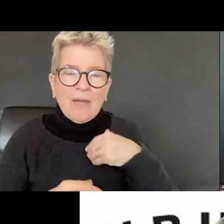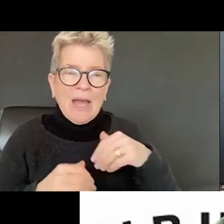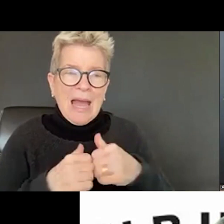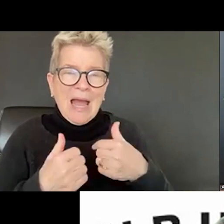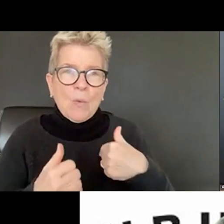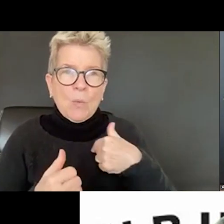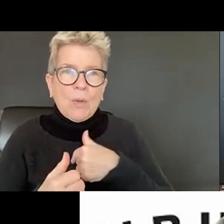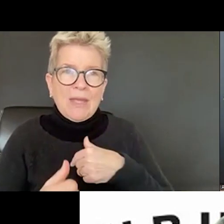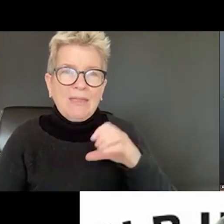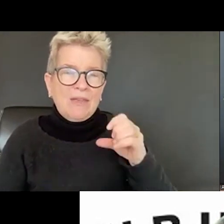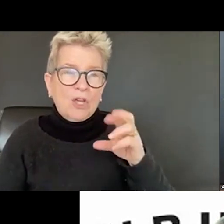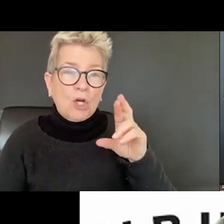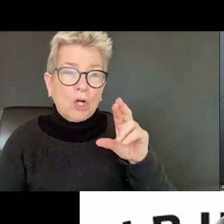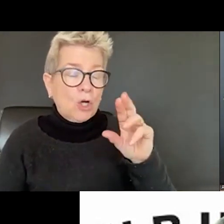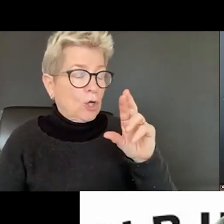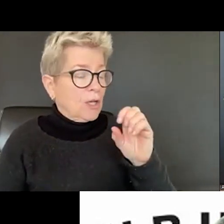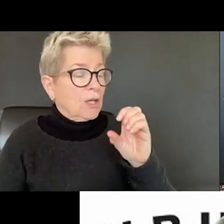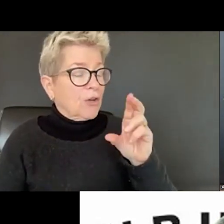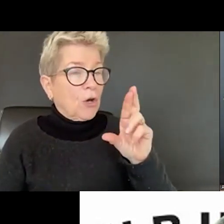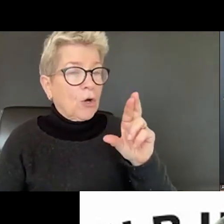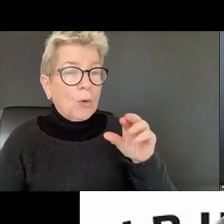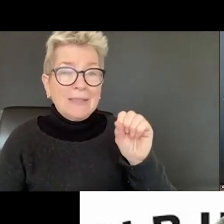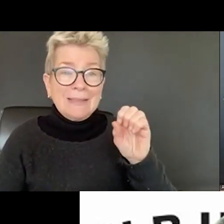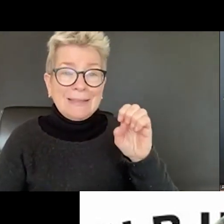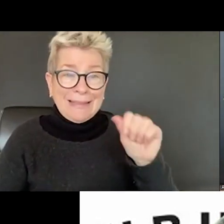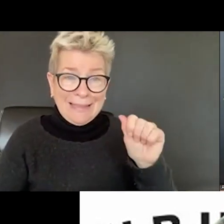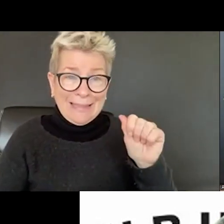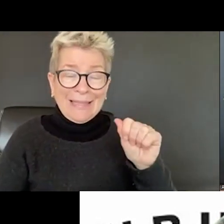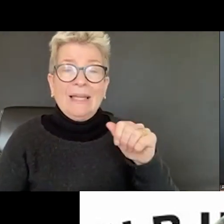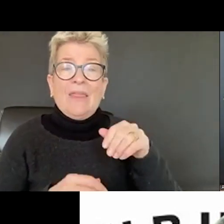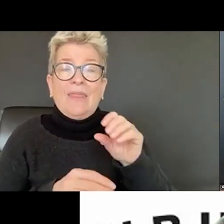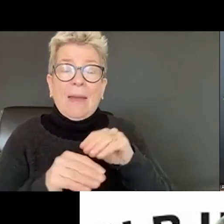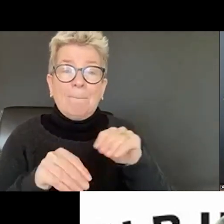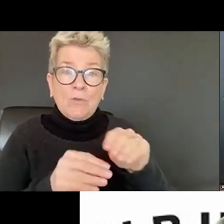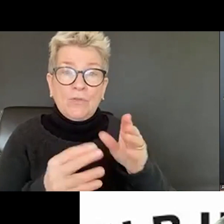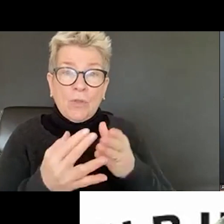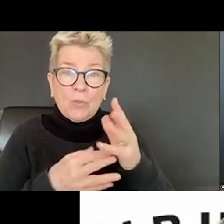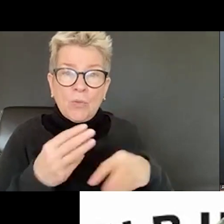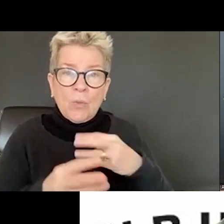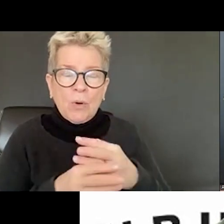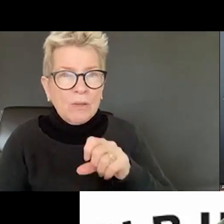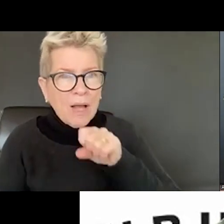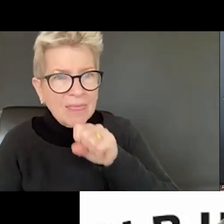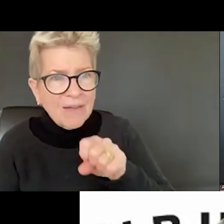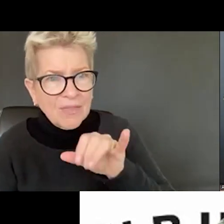throughout this world oh I love that and and Julie you actually went through this process starting